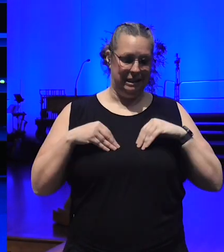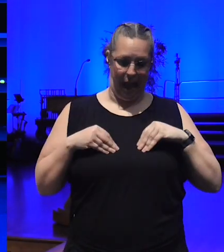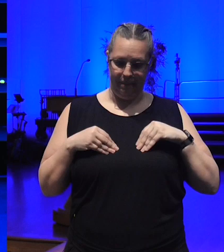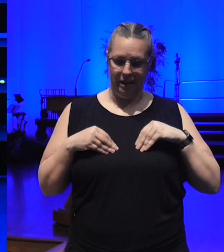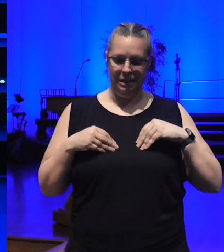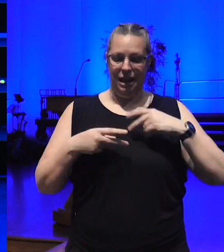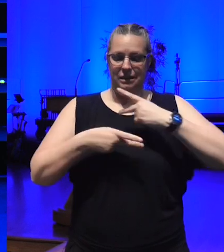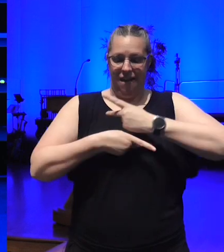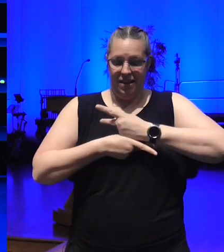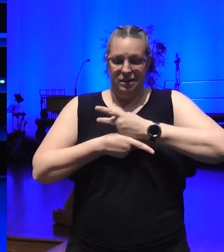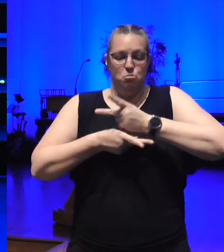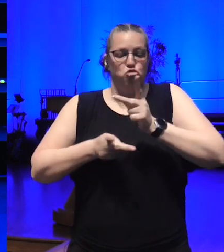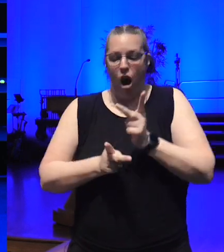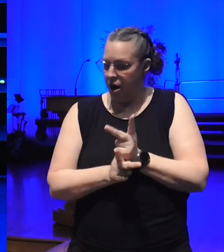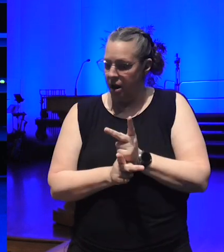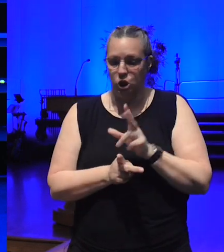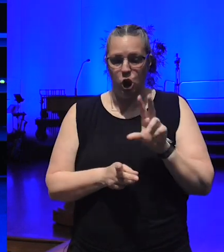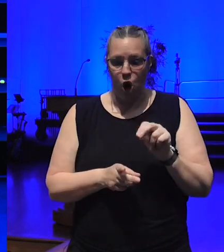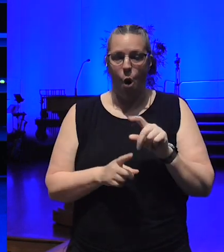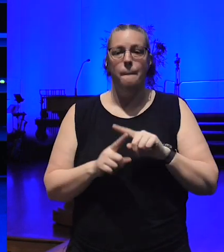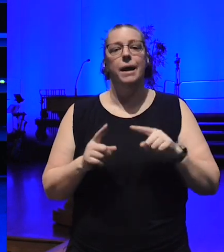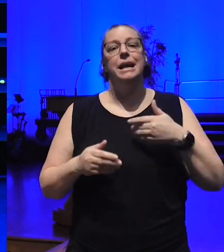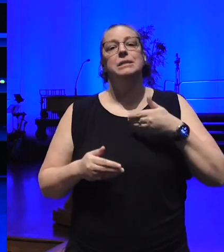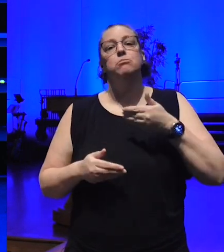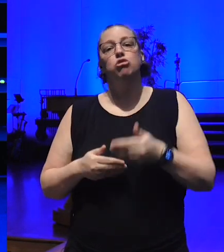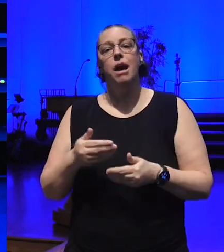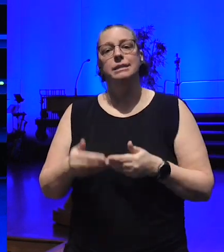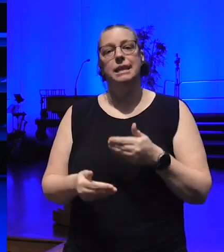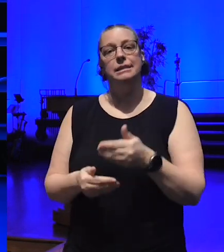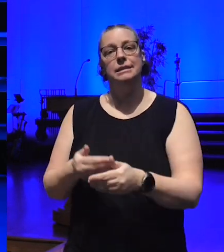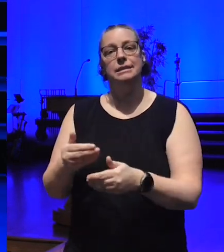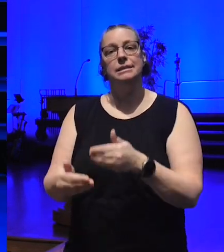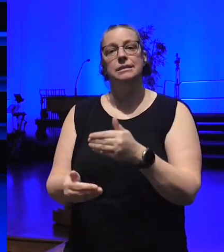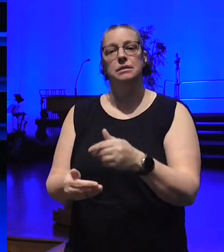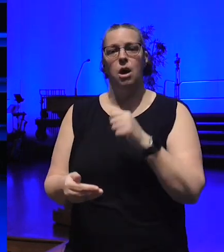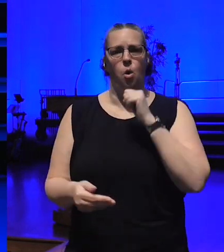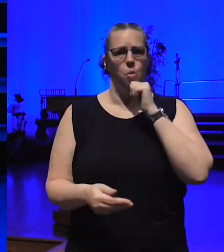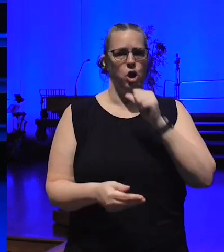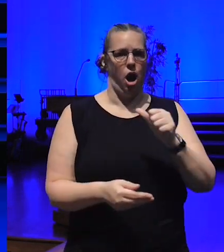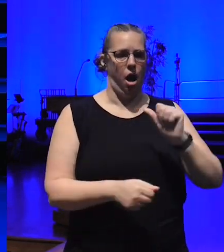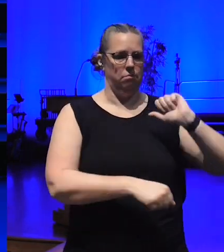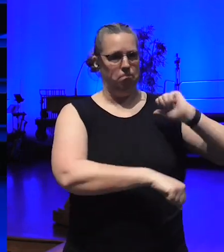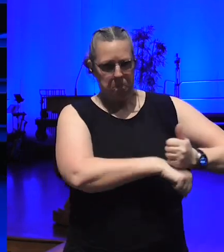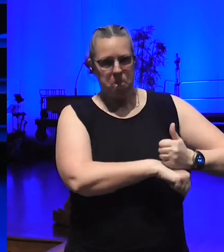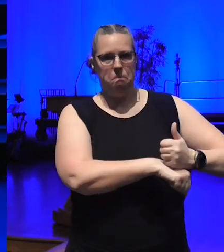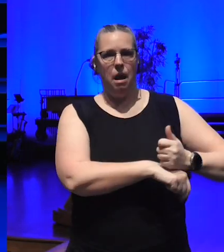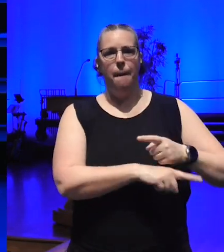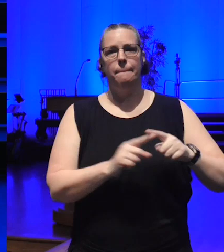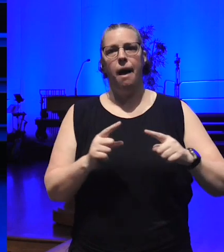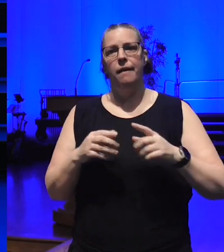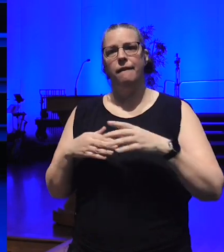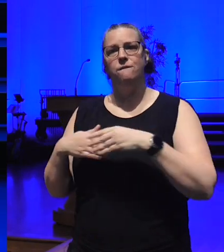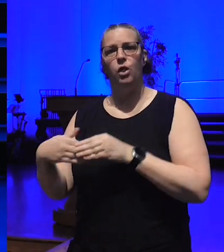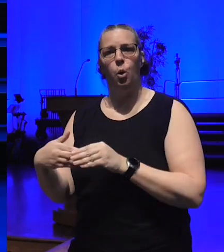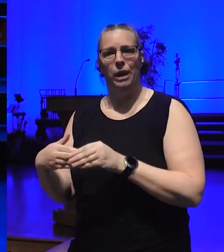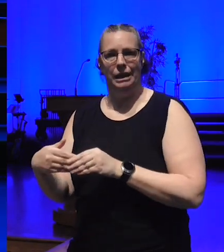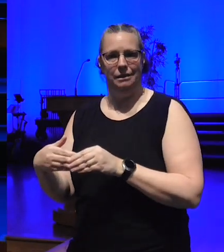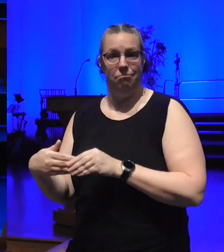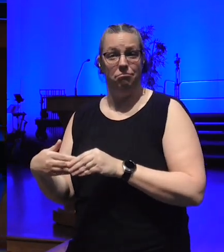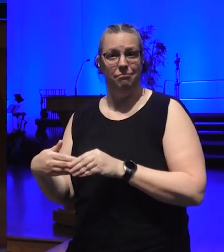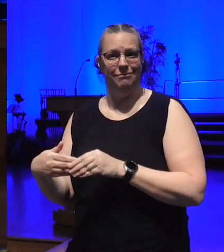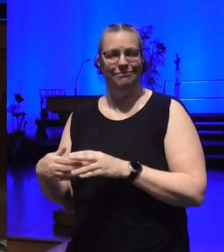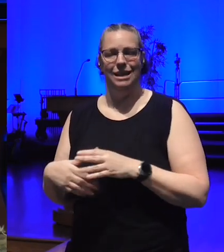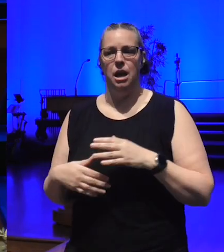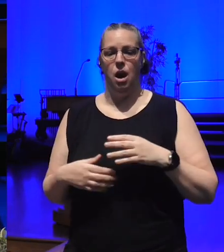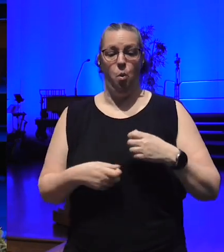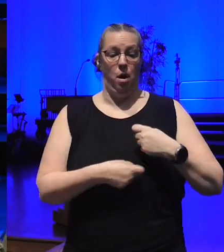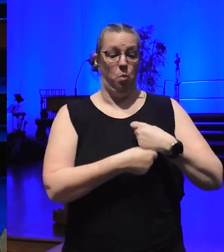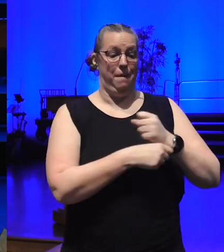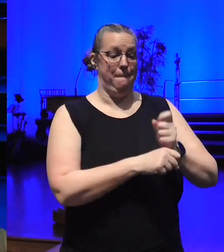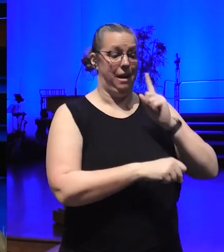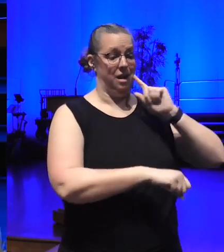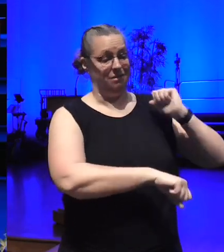but as processes not as fixed but but as fluid when we make ourselves fixed when we consider